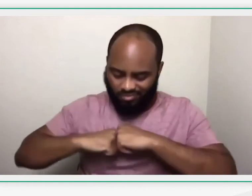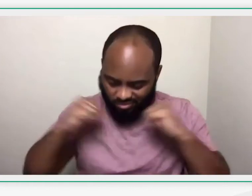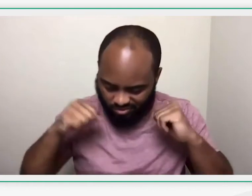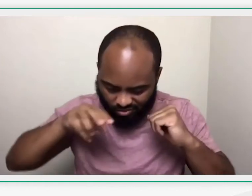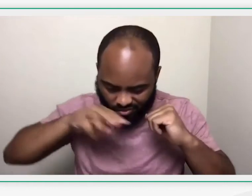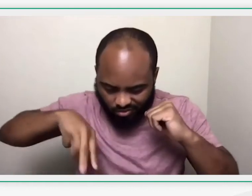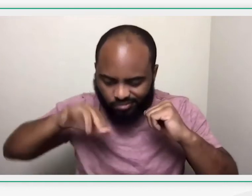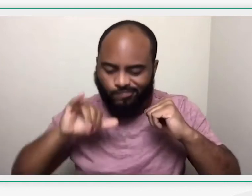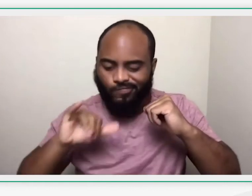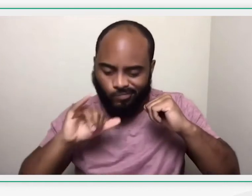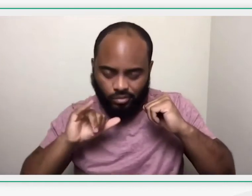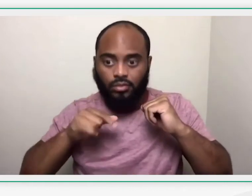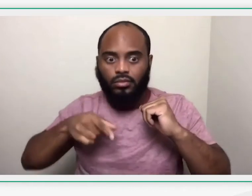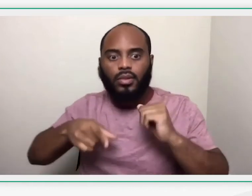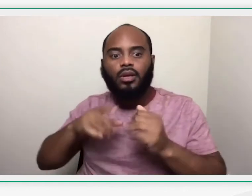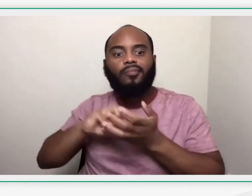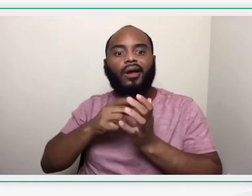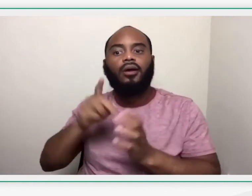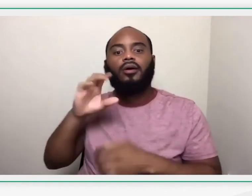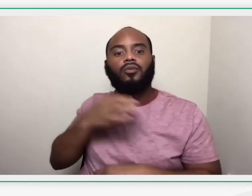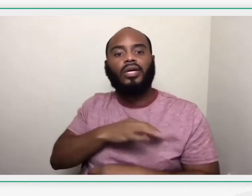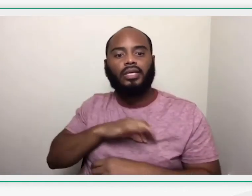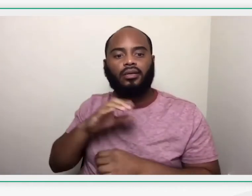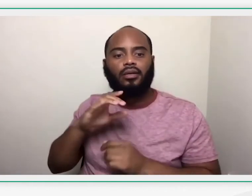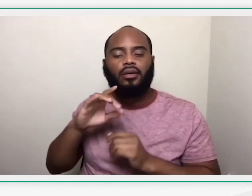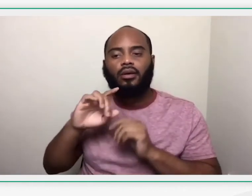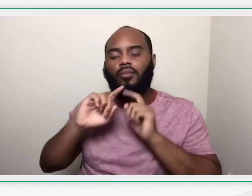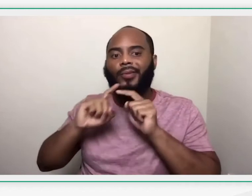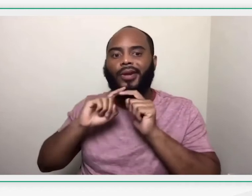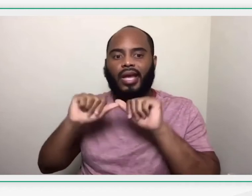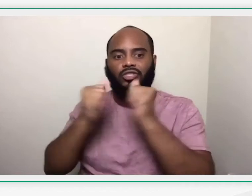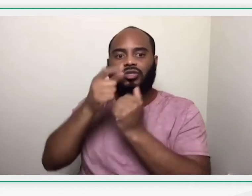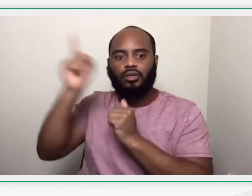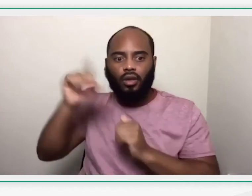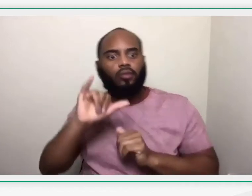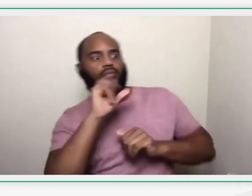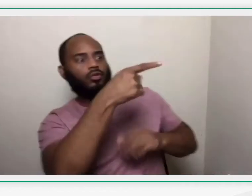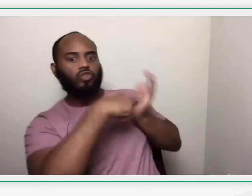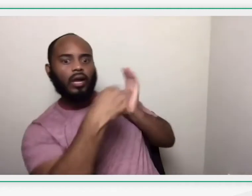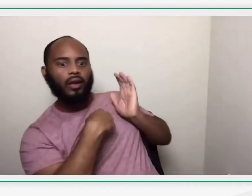is like, let's just say, a suitcase being opened up to look inside.